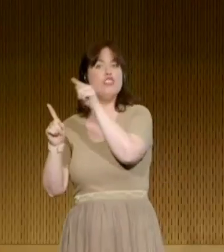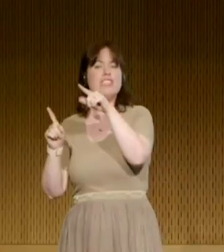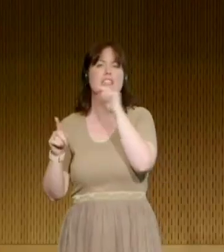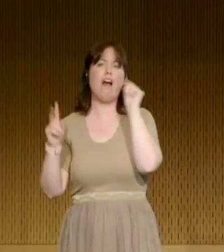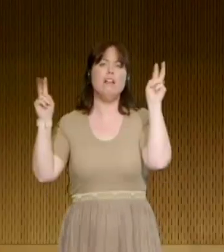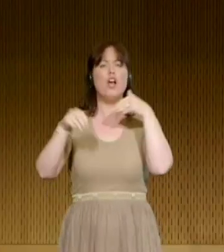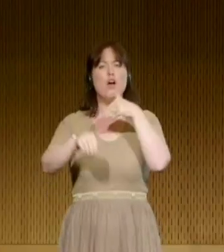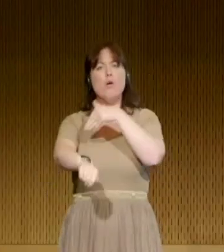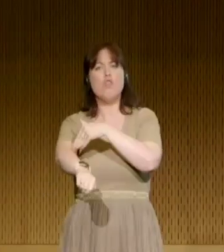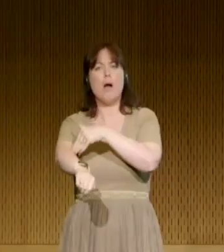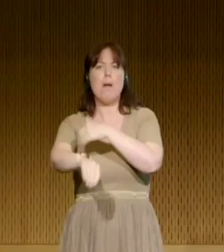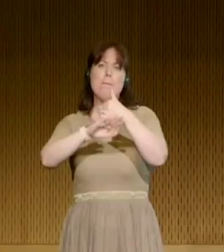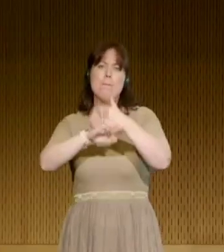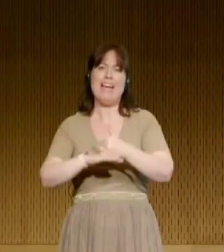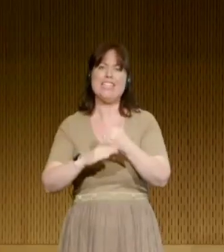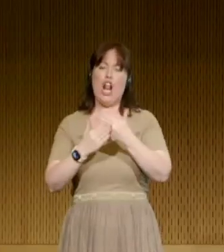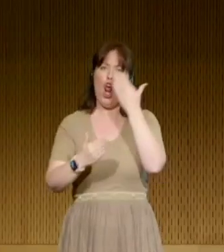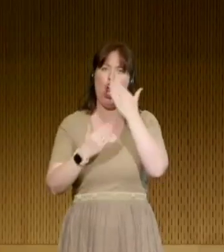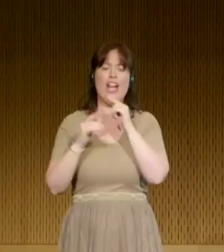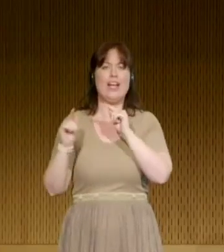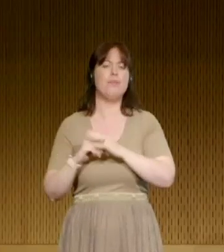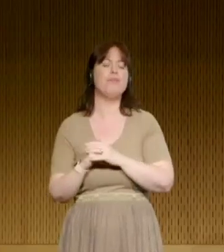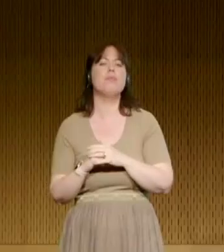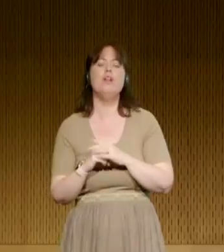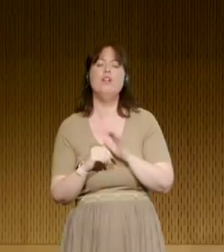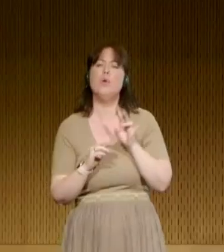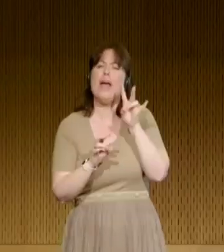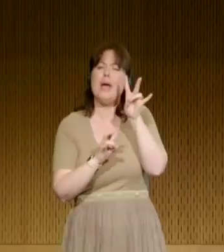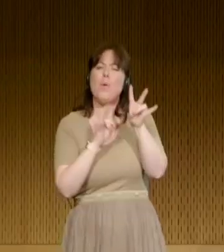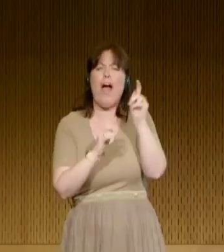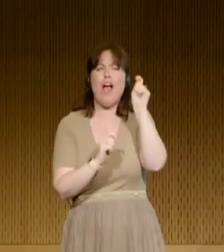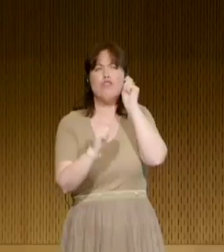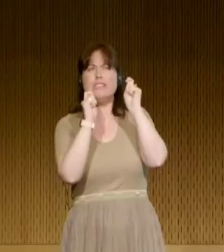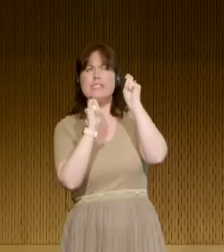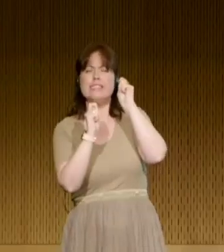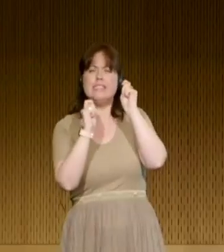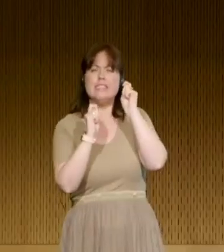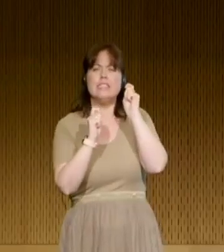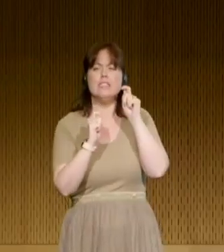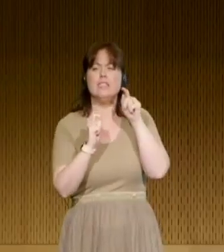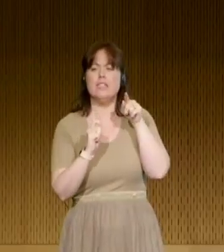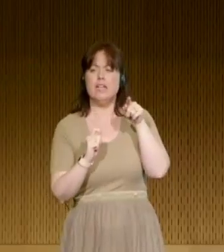based learning. So what enquiry based learning does it enhances the authenticity, it enhances